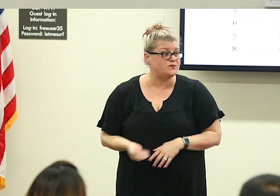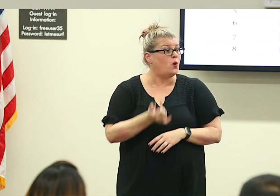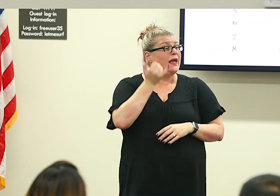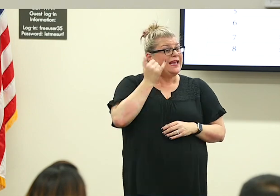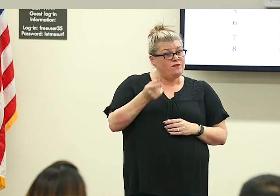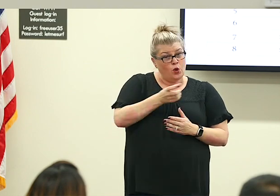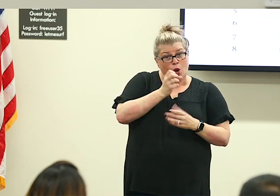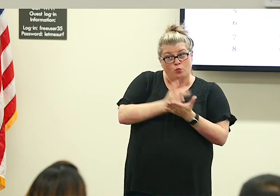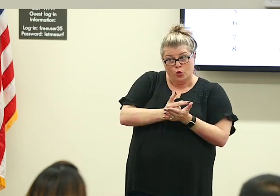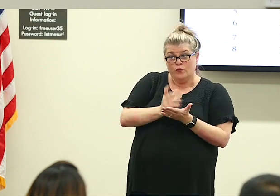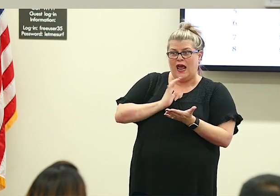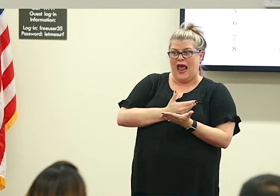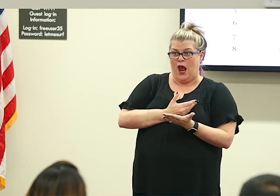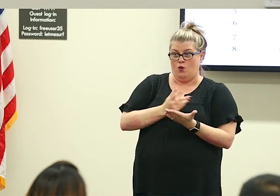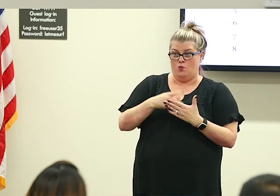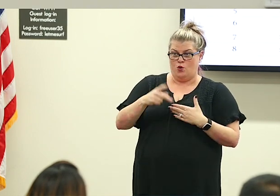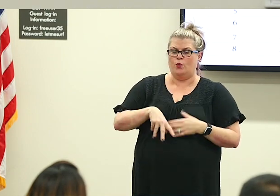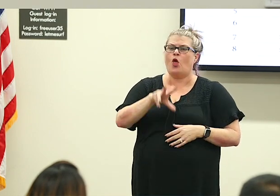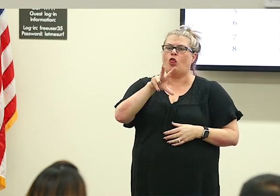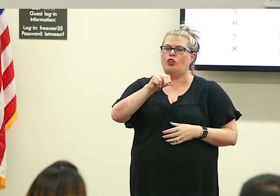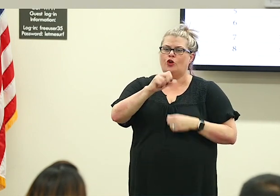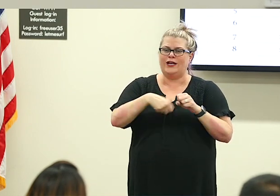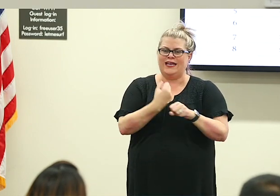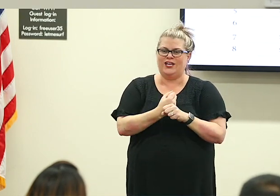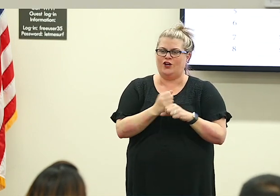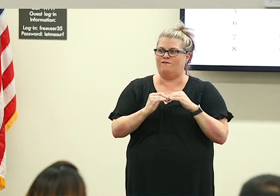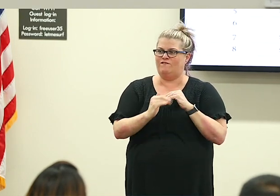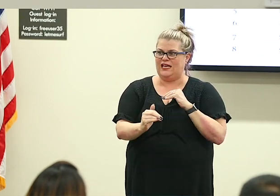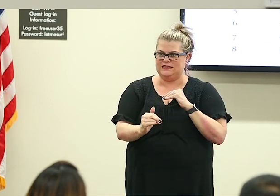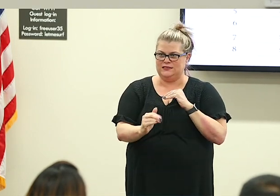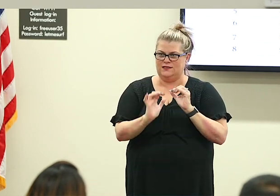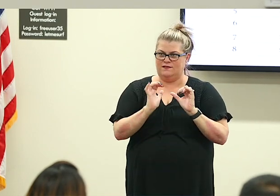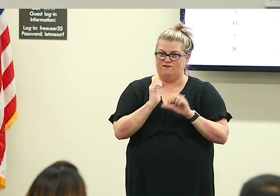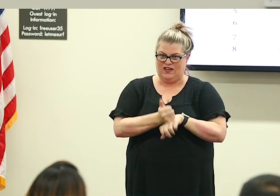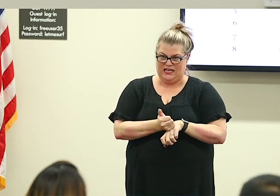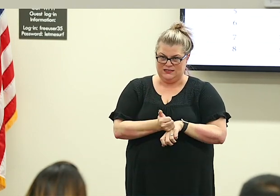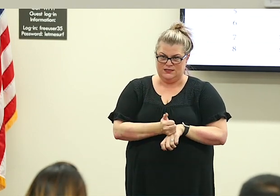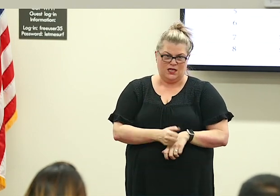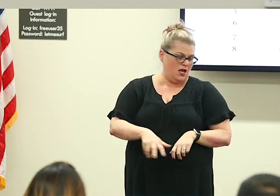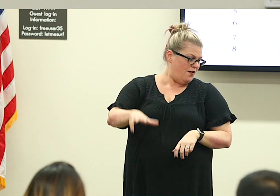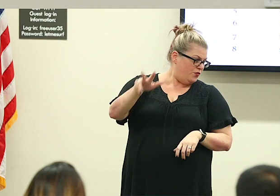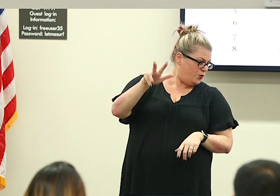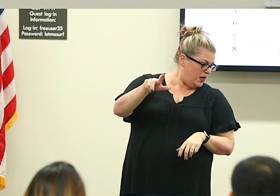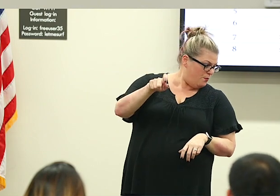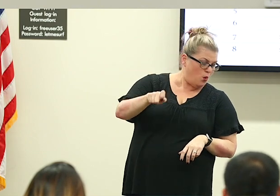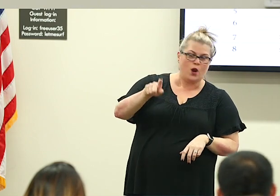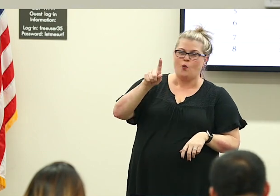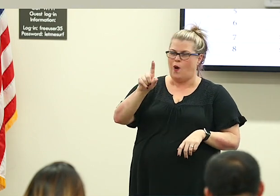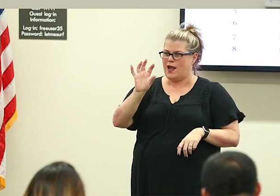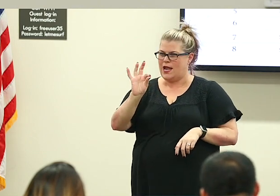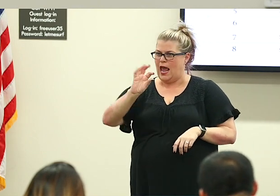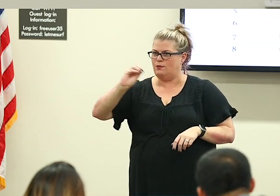it's a 30-year fixed loan at 3.15%. And what's important to understand about that rate,